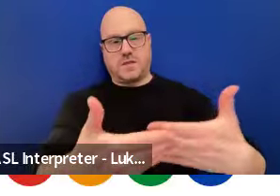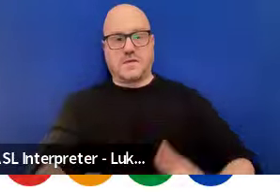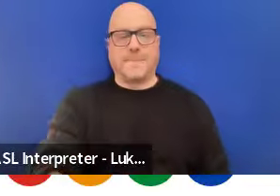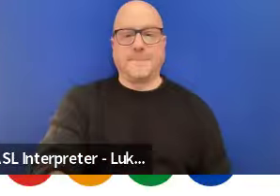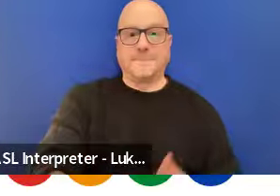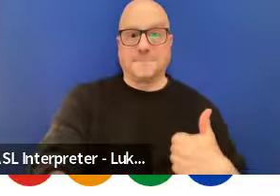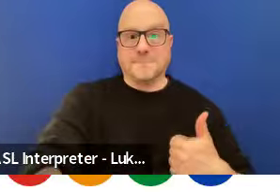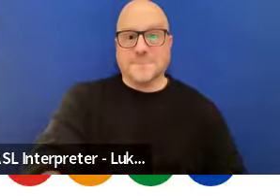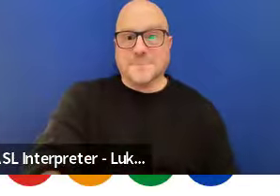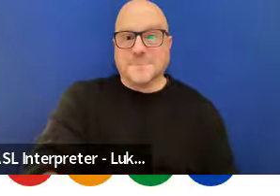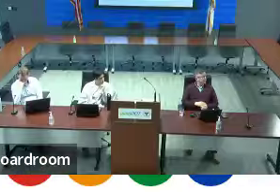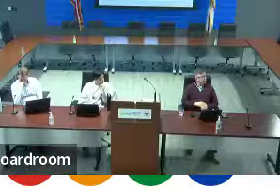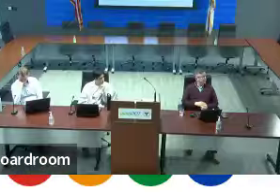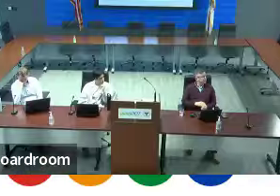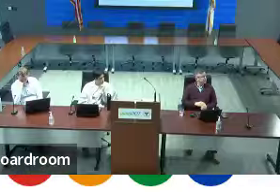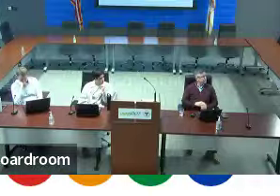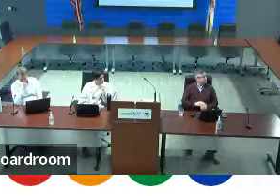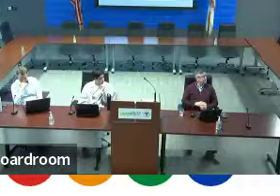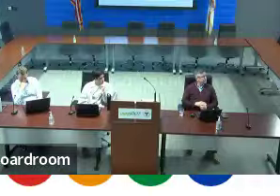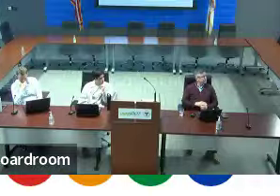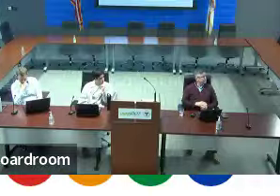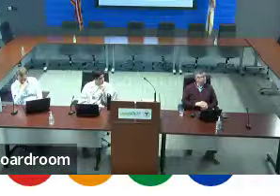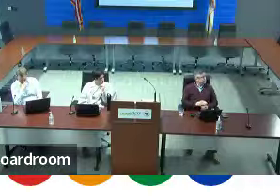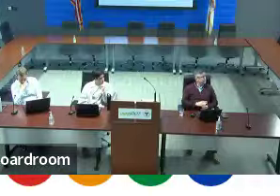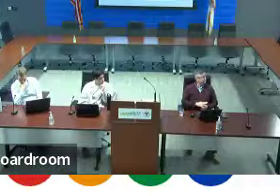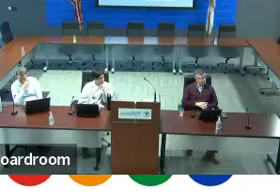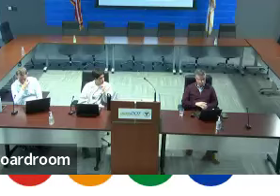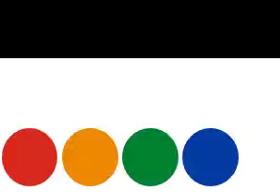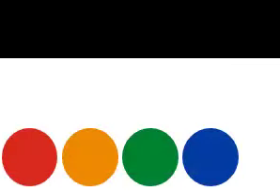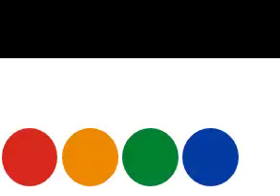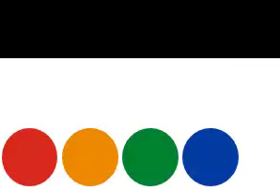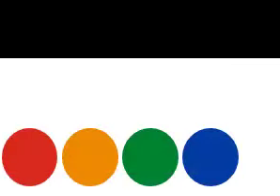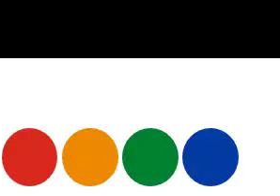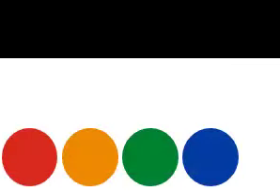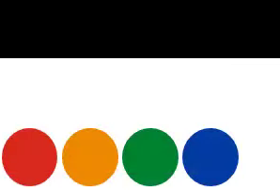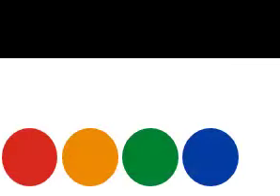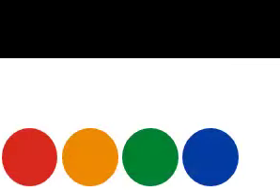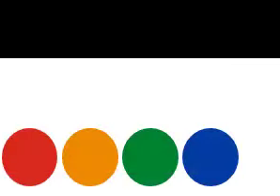SPRING WE'LL LOOK TO OFFICIALLY START THE PROCUREMENT PROCESS. NEXT SLIDE.